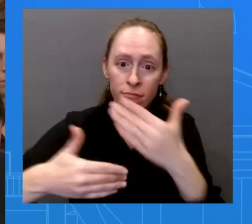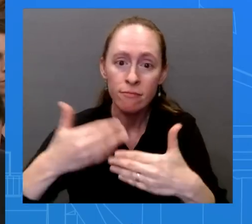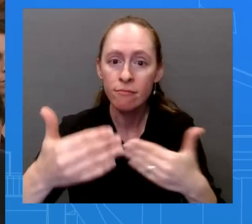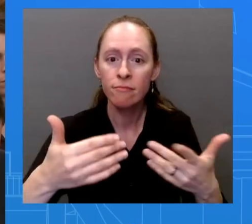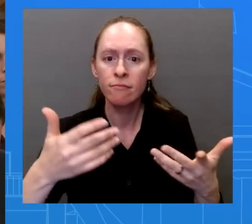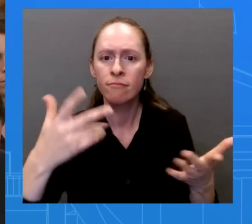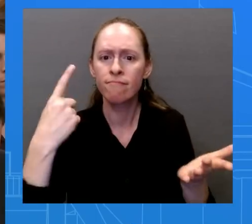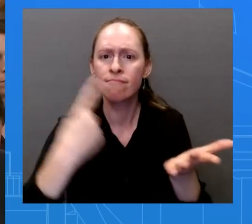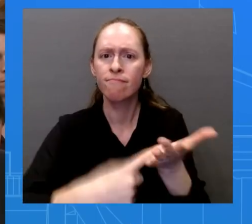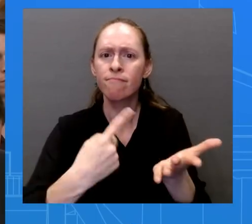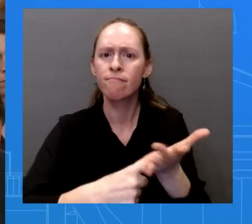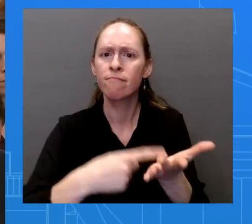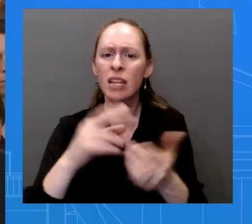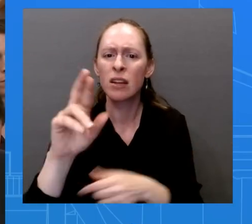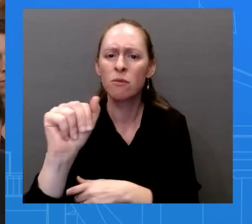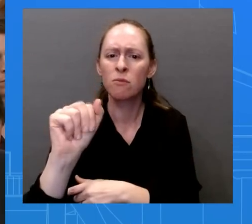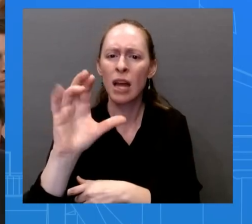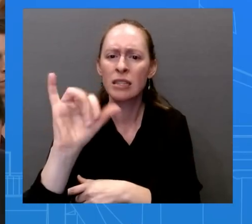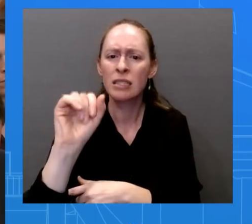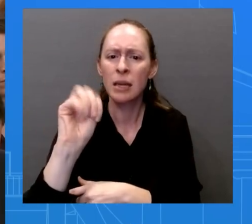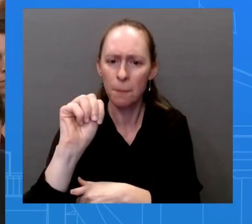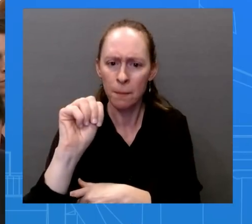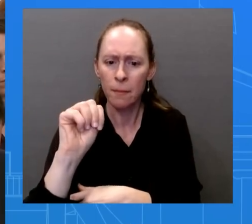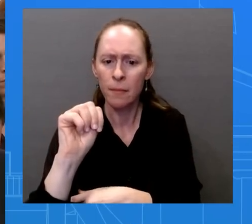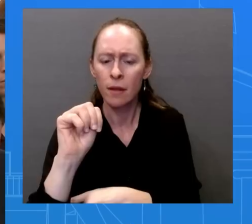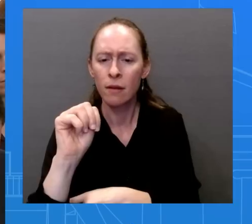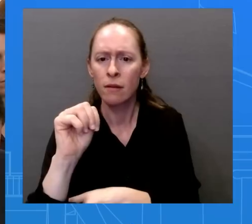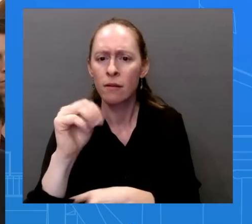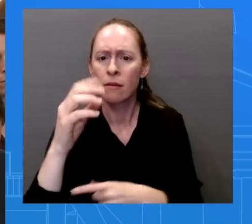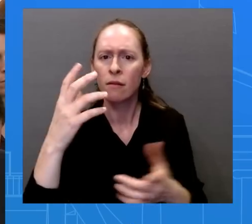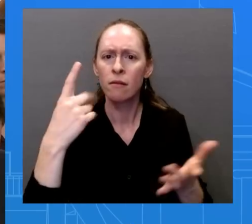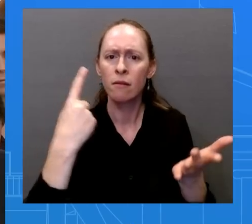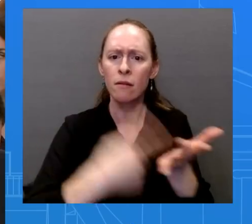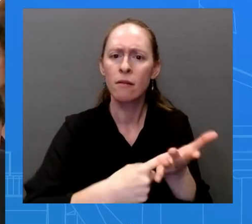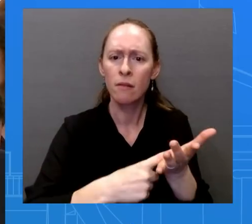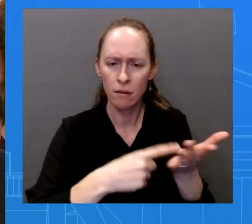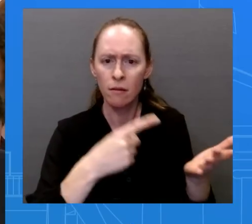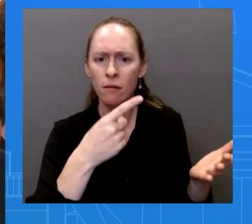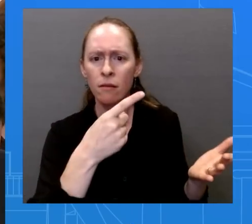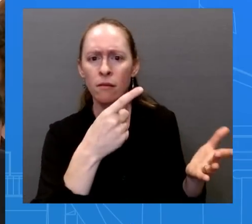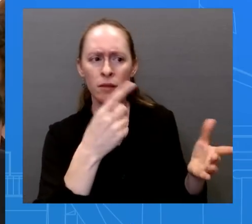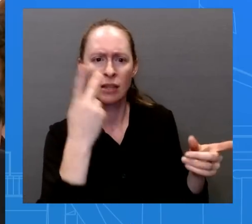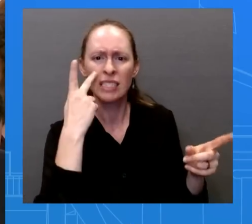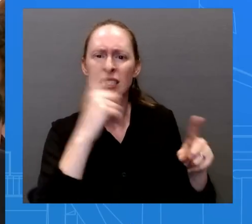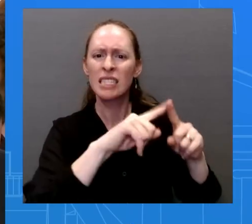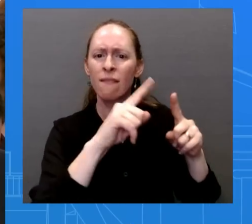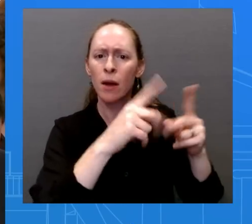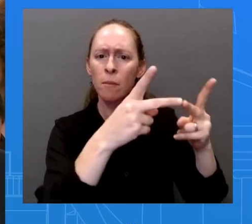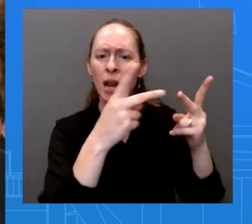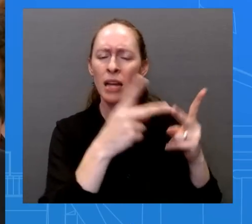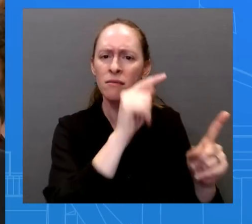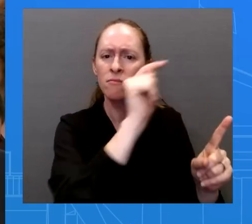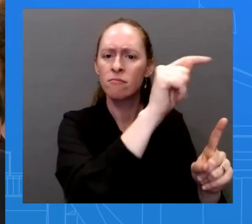to describe a colleague's Black son. She said today she's taking a leave of absence, but there are others --